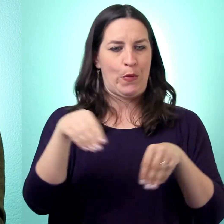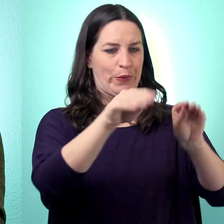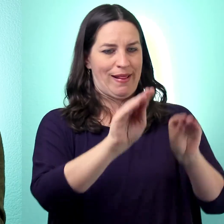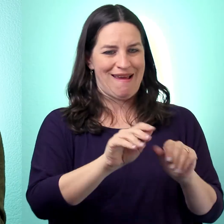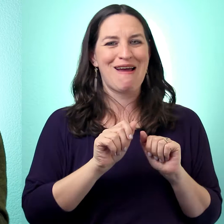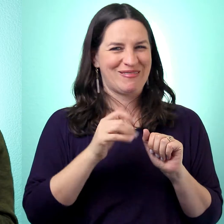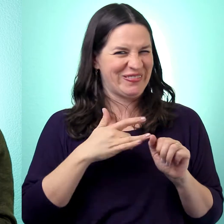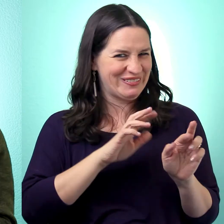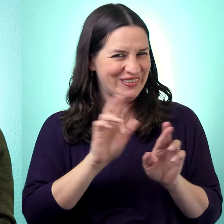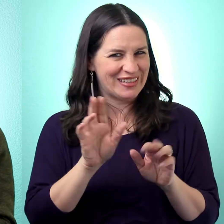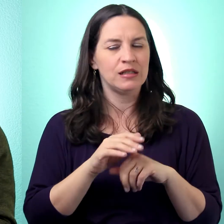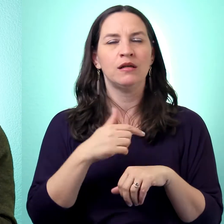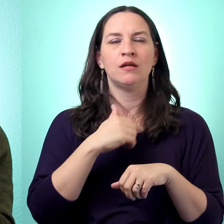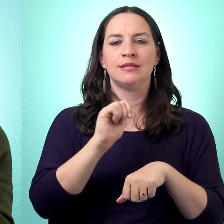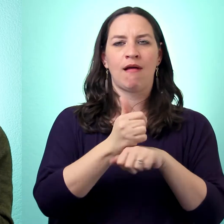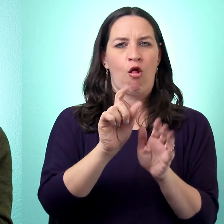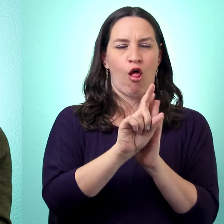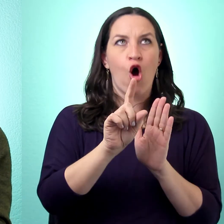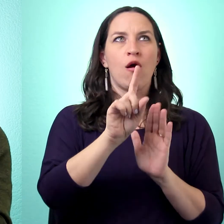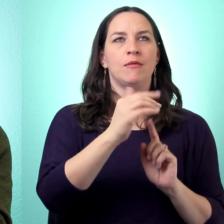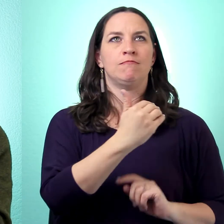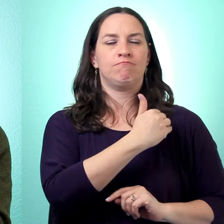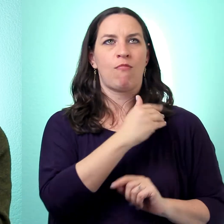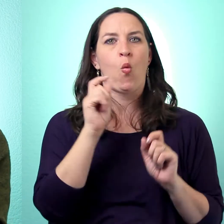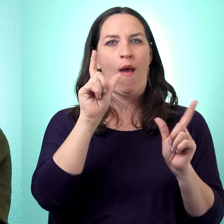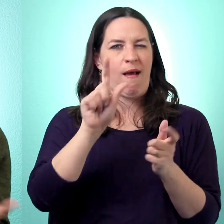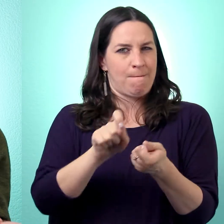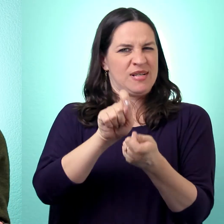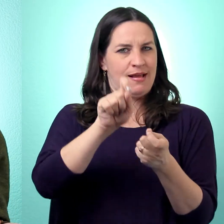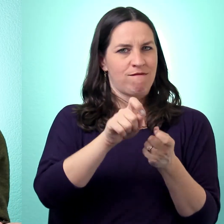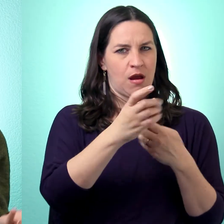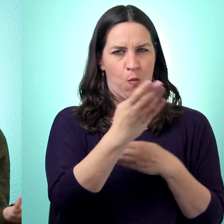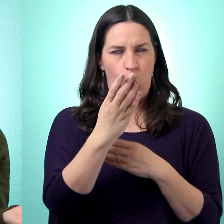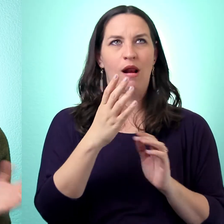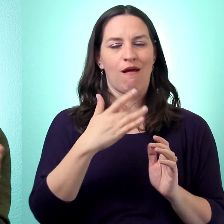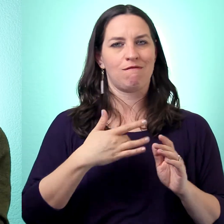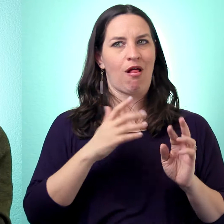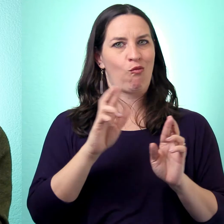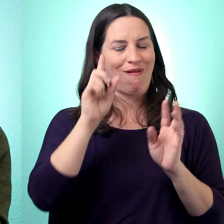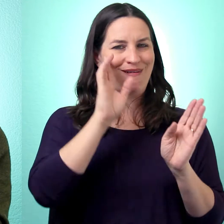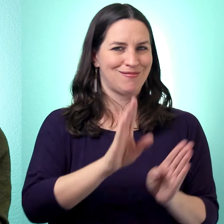ahead of time and you're going to plan on waking up at a specific time so that you know exactly what to anticipate for the next day.